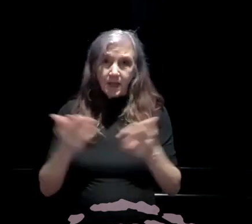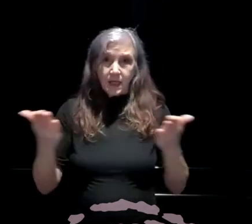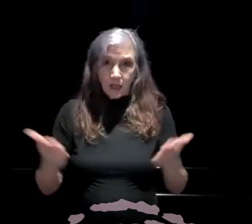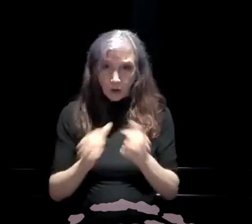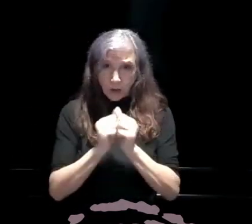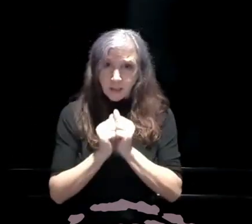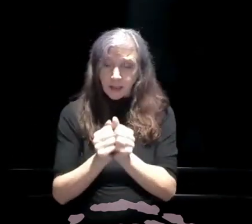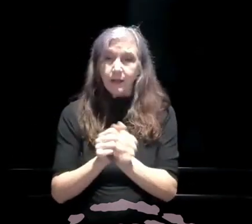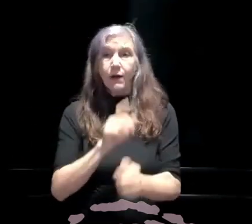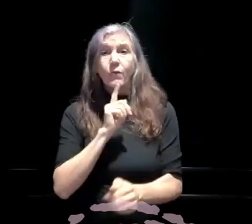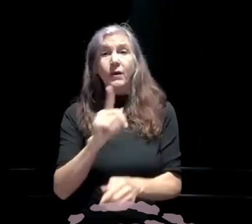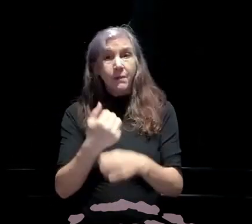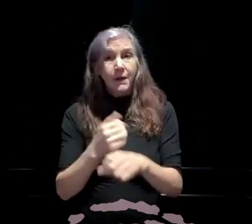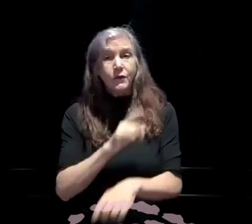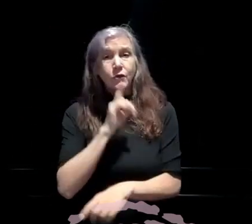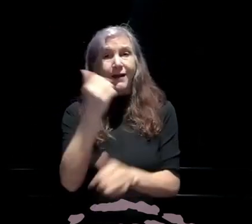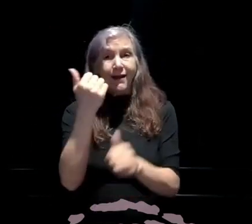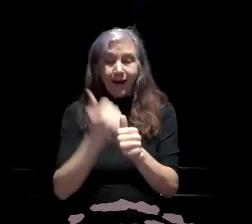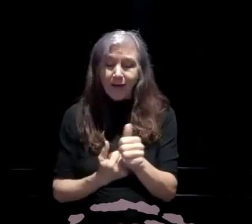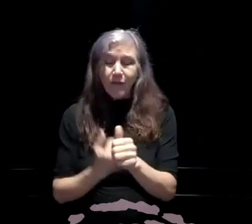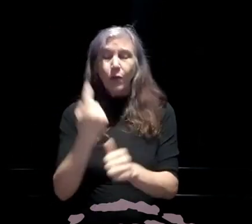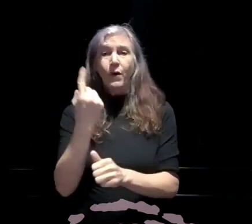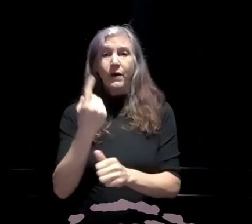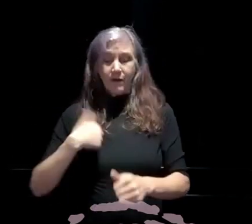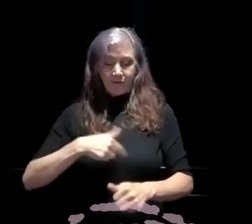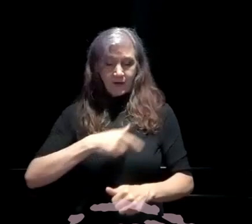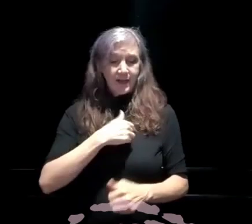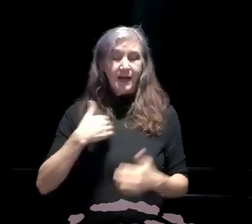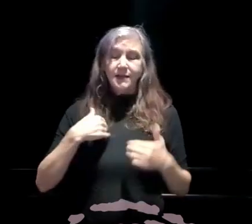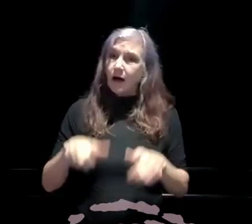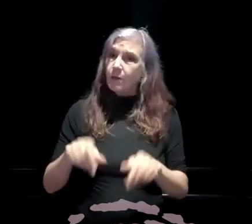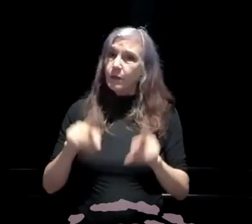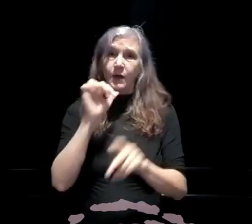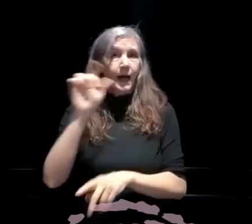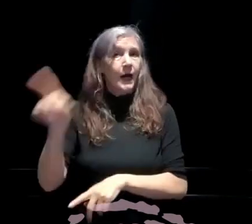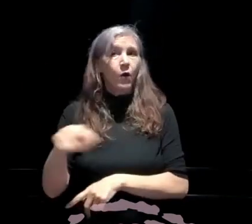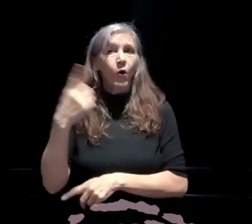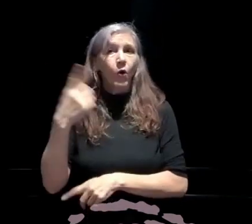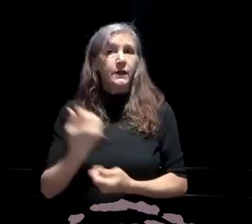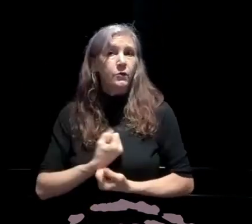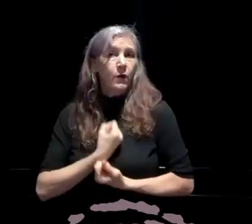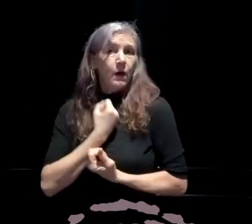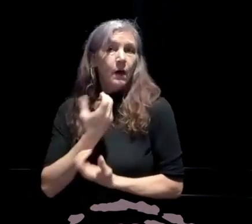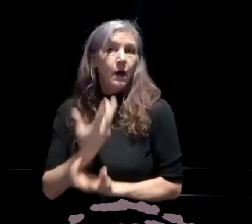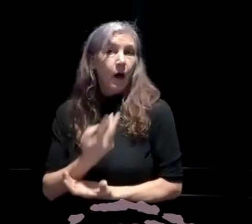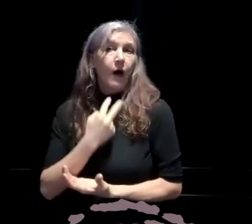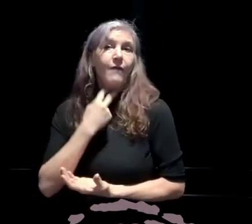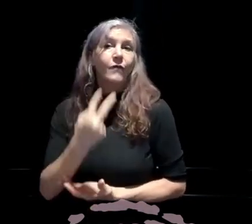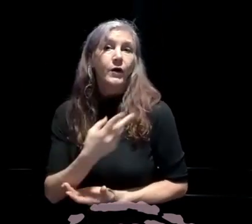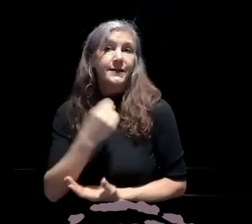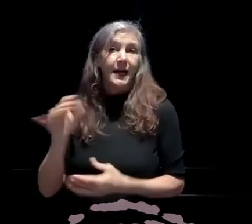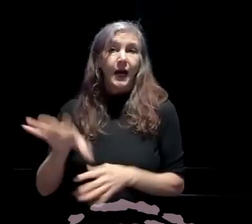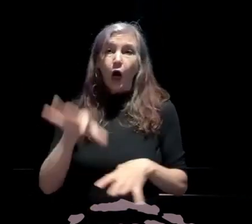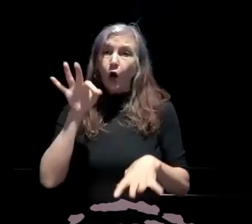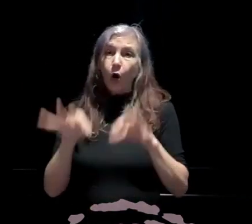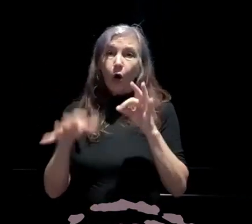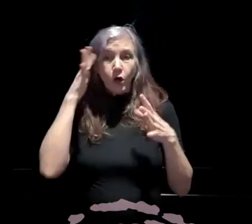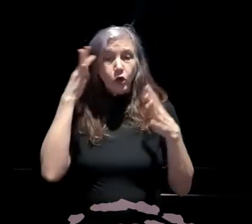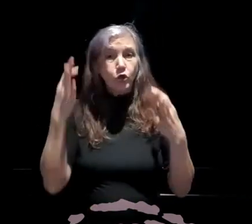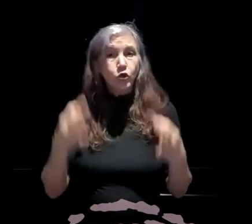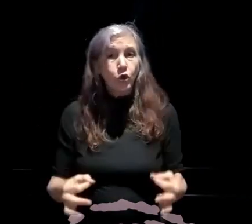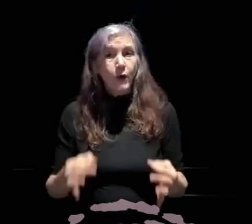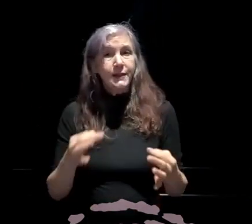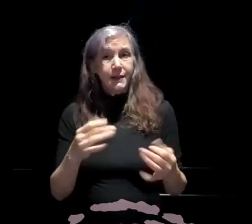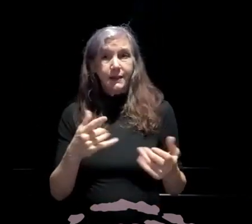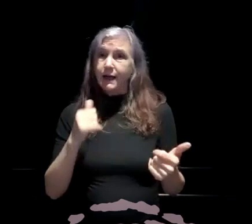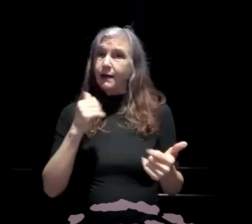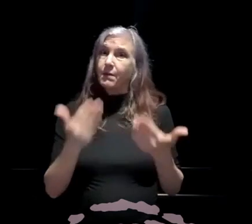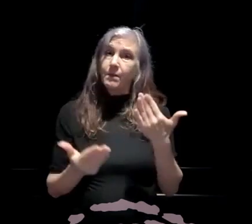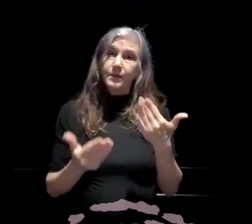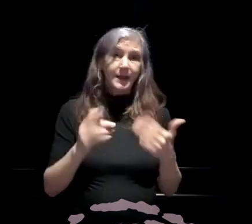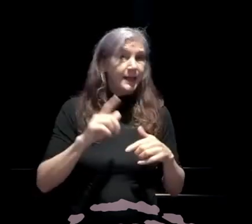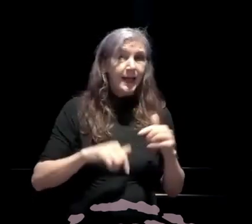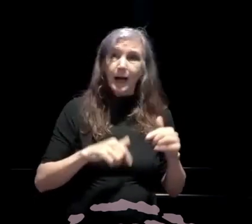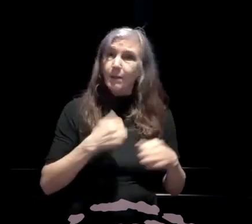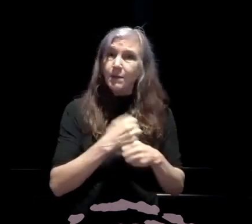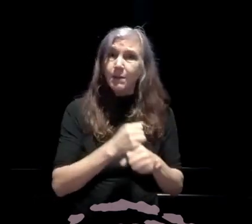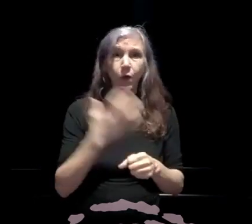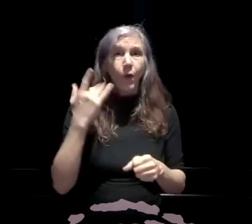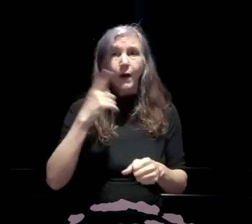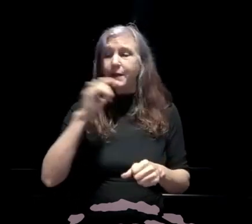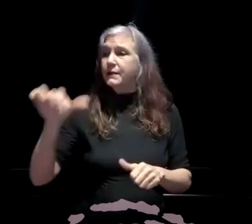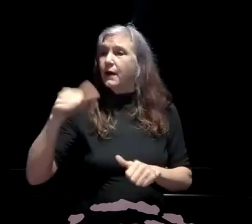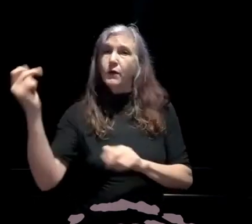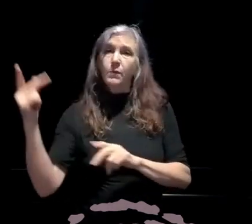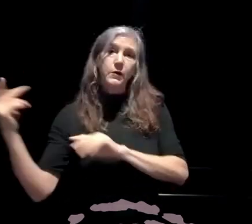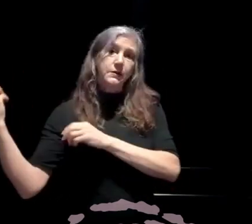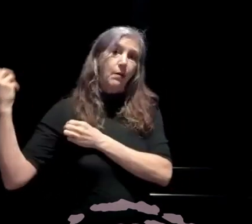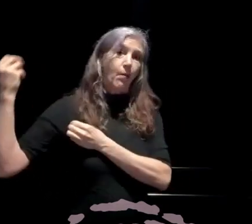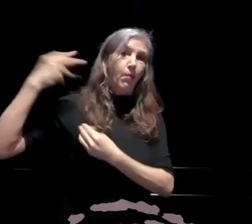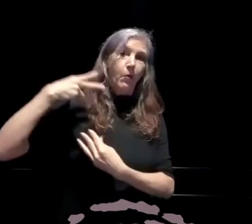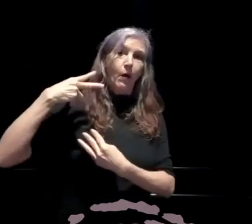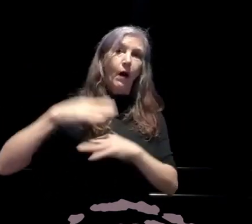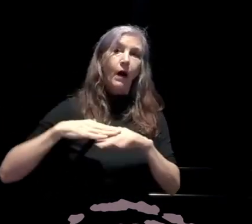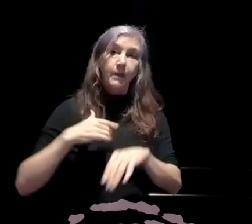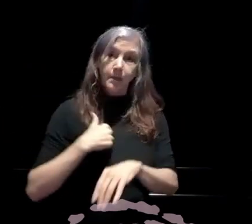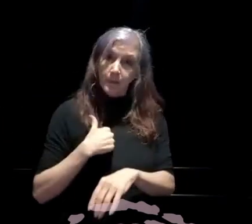It ensures that every single one of us has an opportunity to share not only our voice but the choices that so often might be made or denied because somebody else is making them for us.